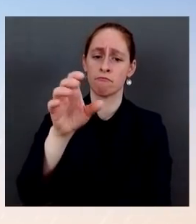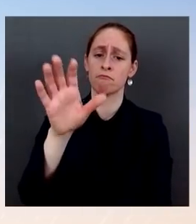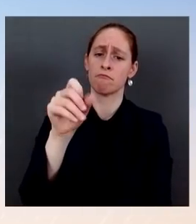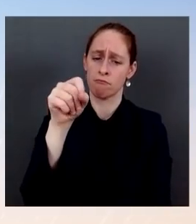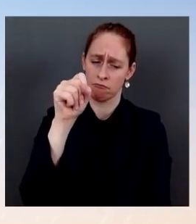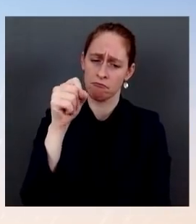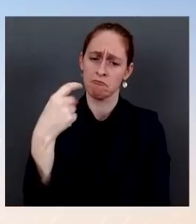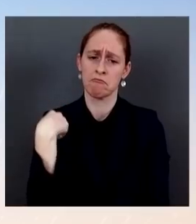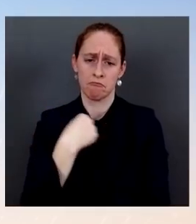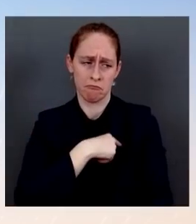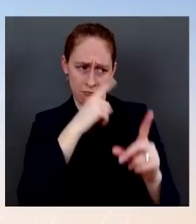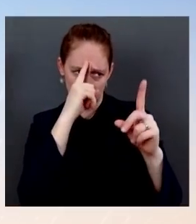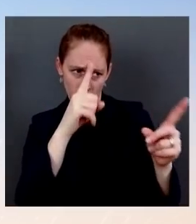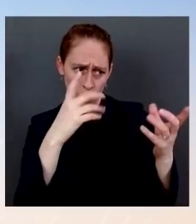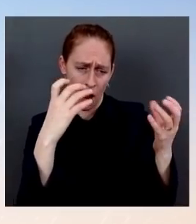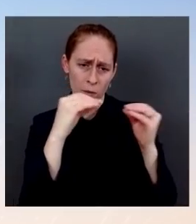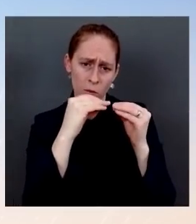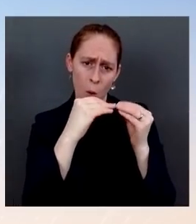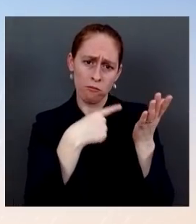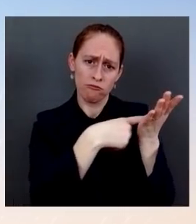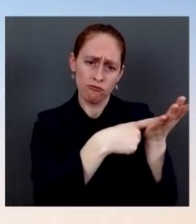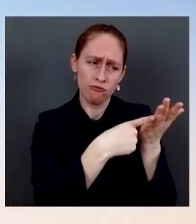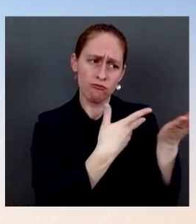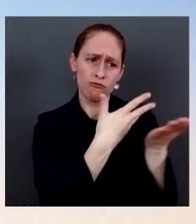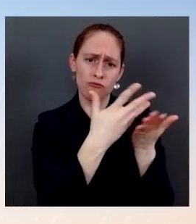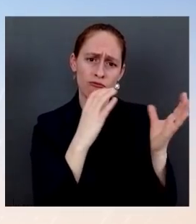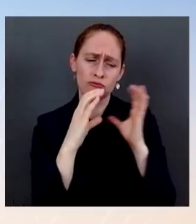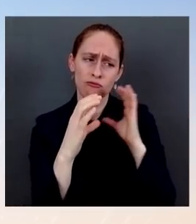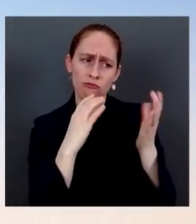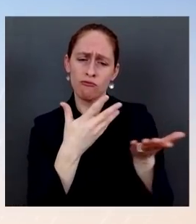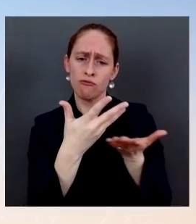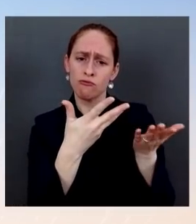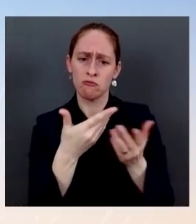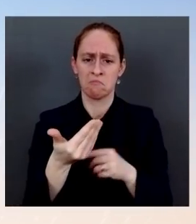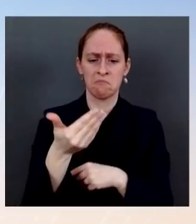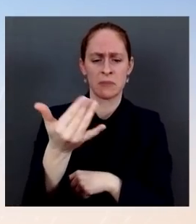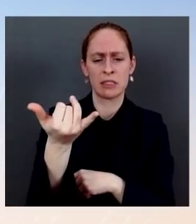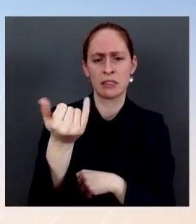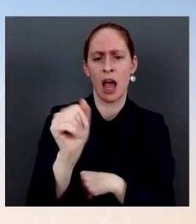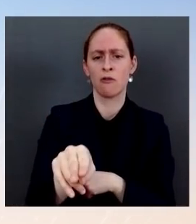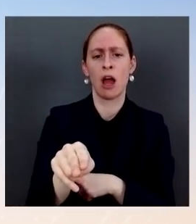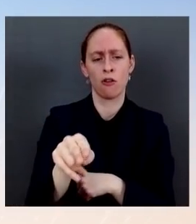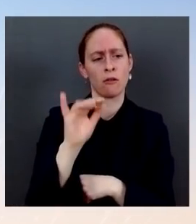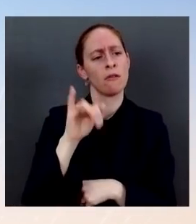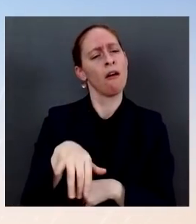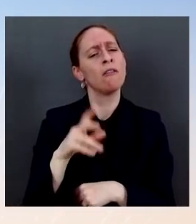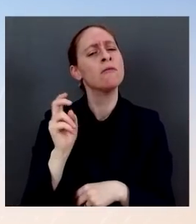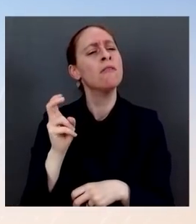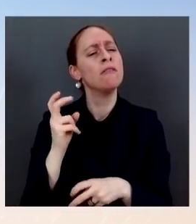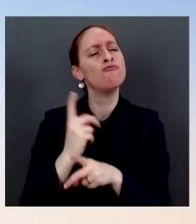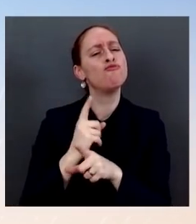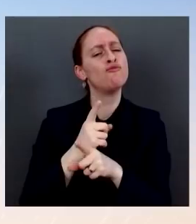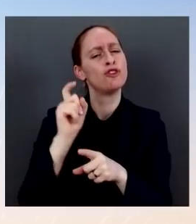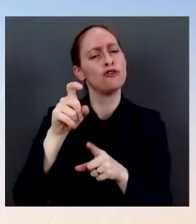and the right path forward. The third thing I would just note is that NATO is a defensive alliance; it's not an aggressive alliance.